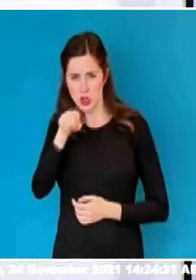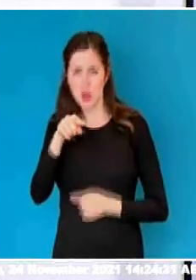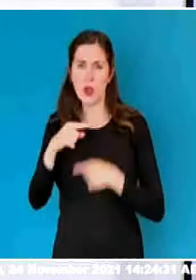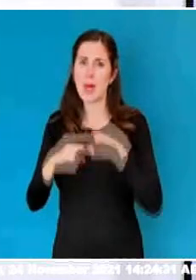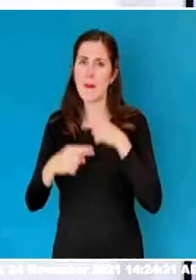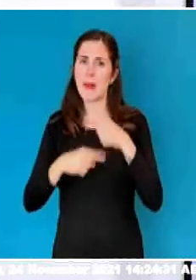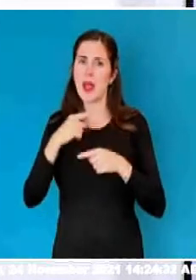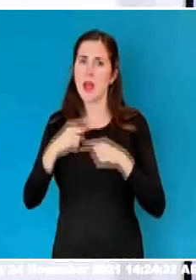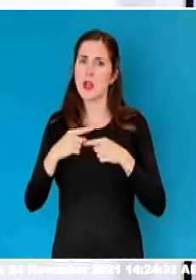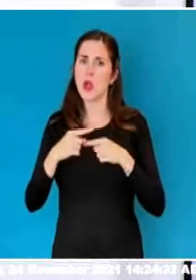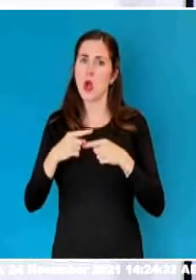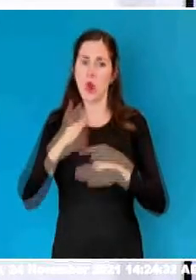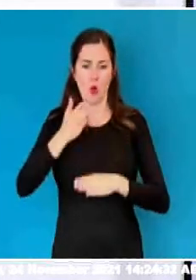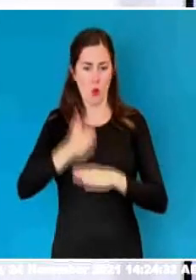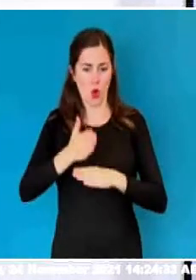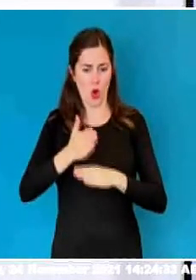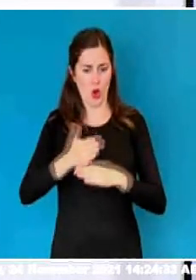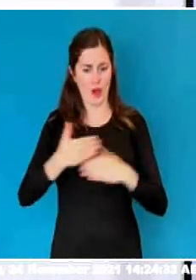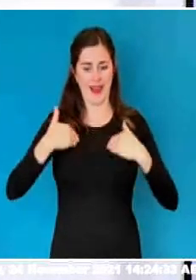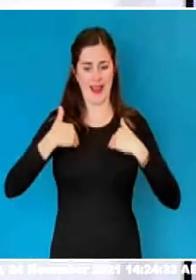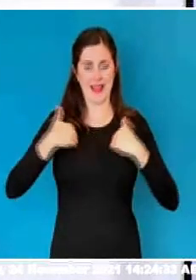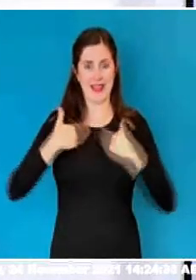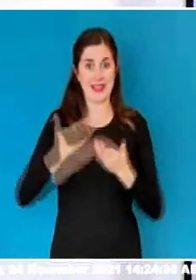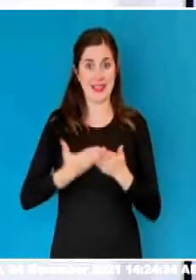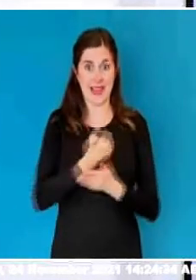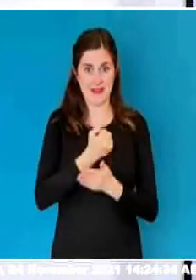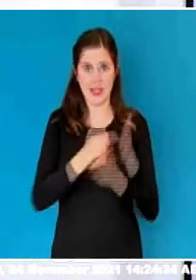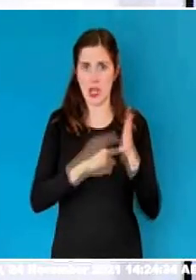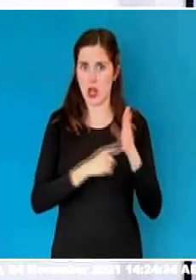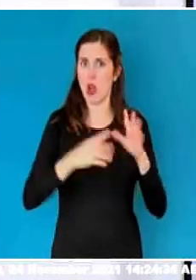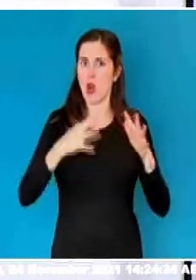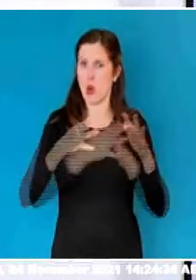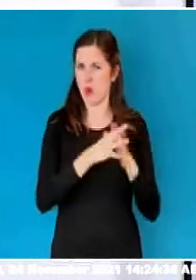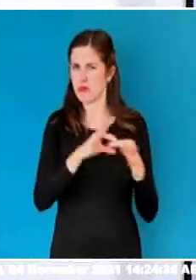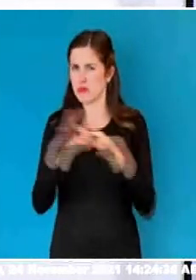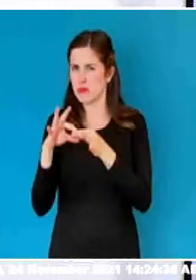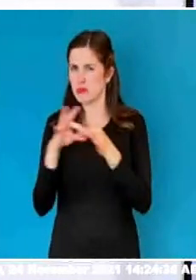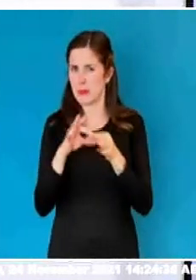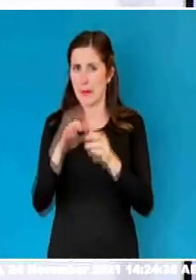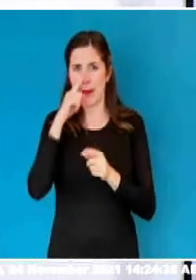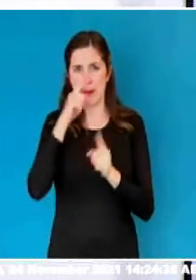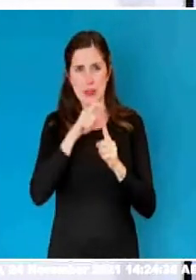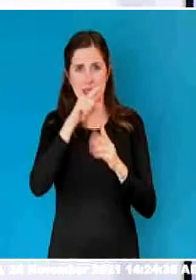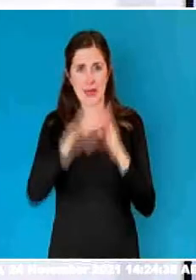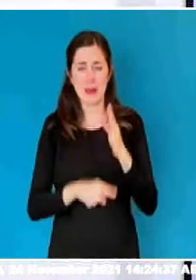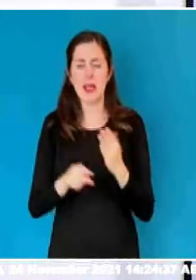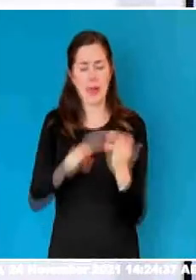safety laws and people with disability, and you've addressed this at paragraphÂ 33 and following in your statements.